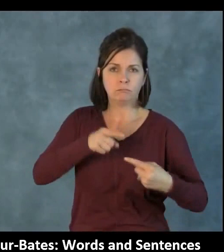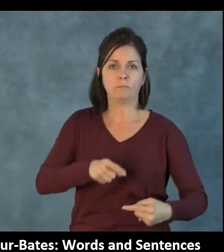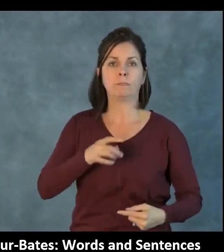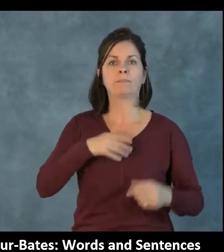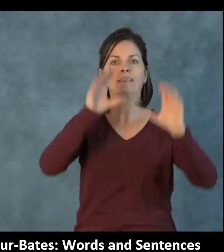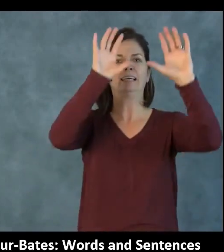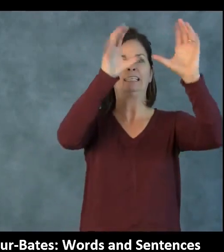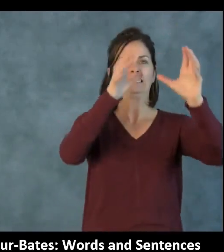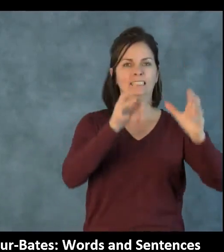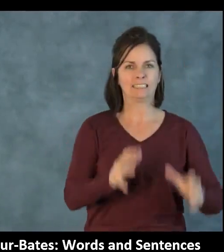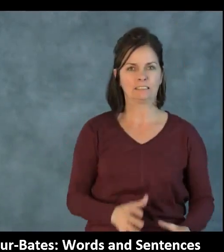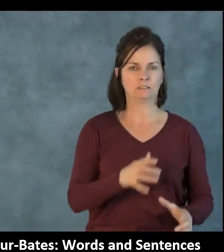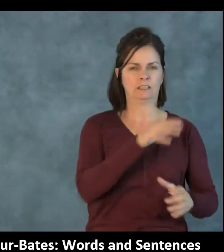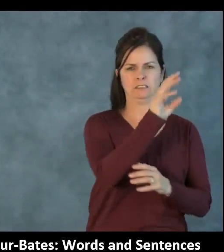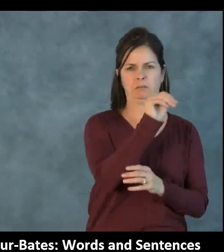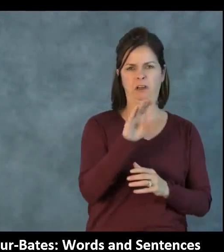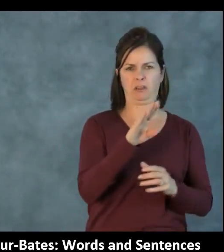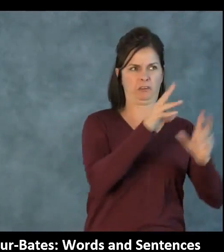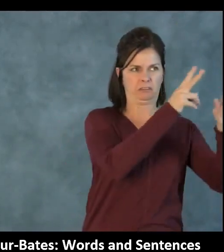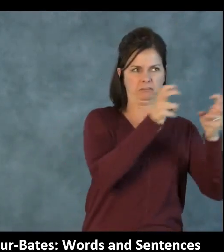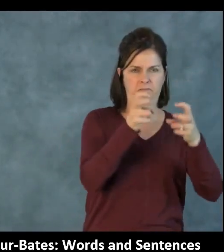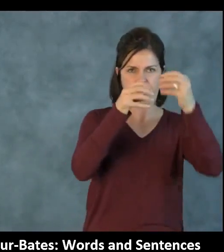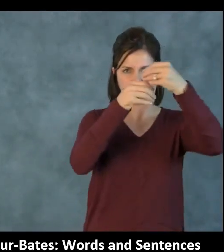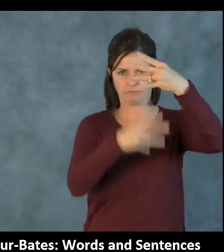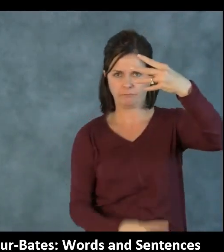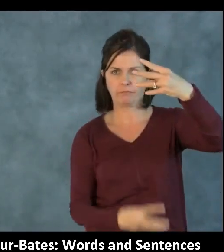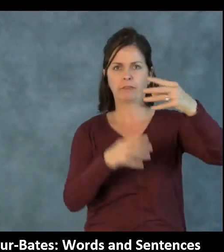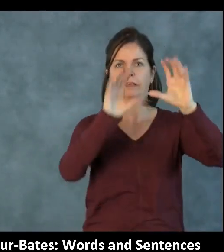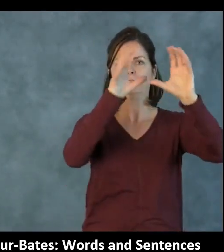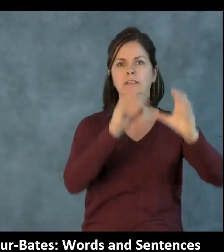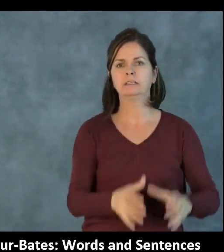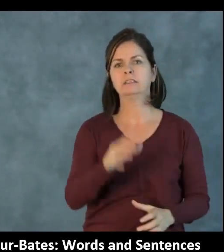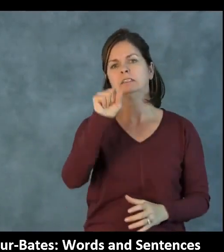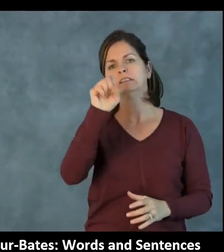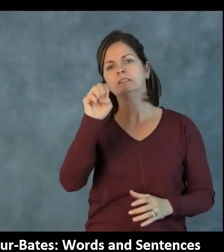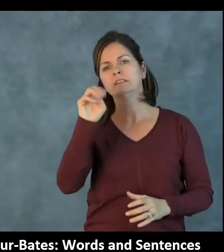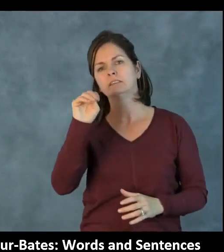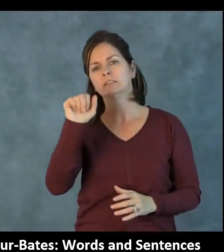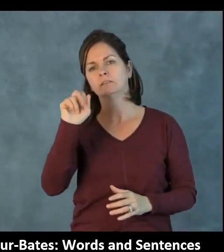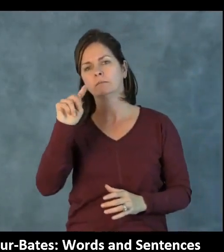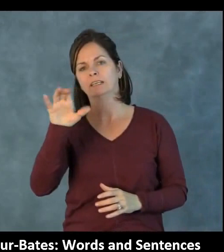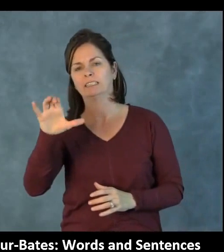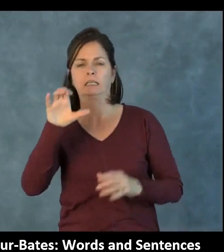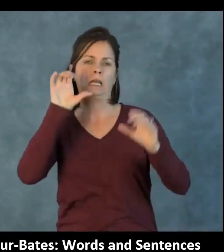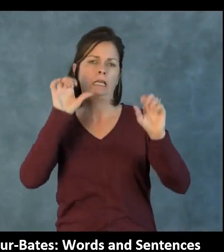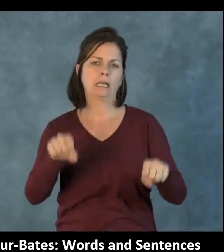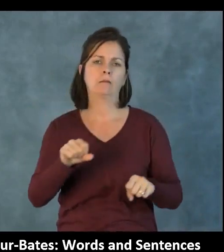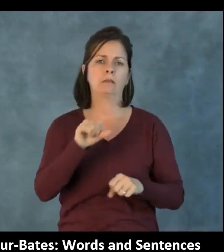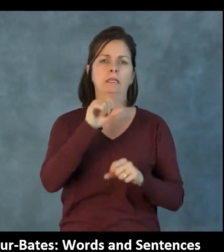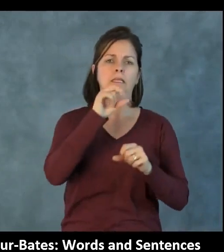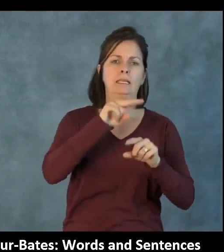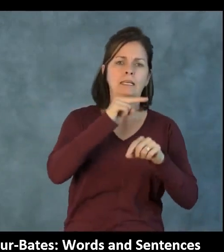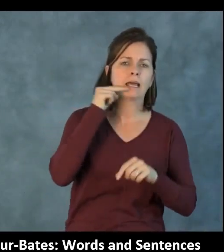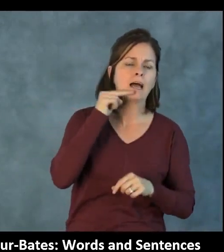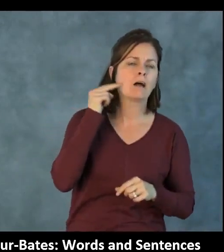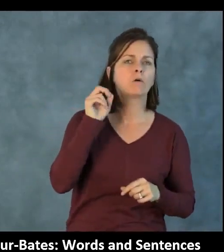and whether that category is a category of nouns or category of other sorts of words.